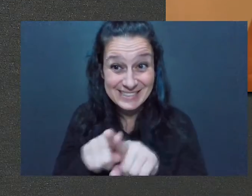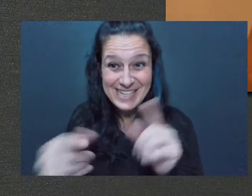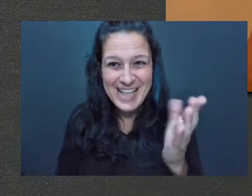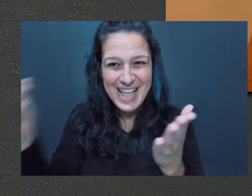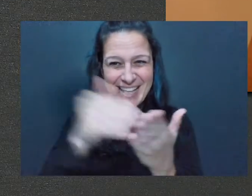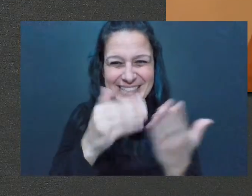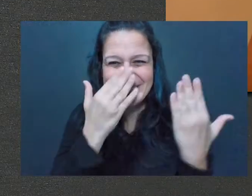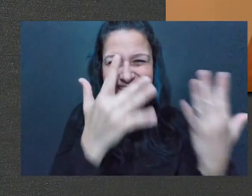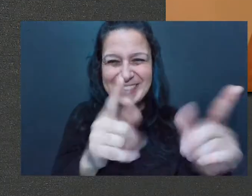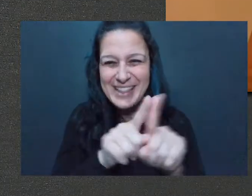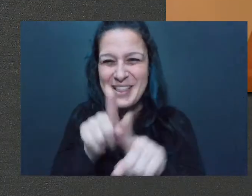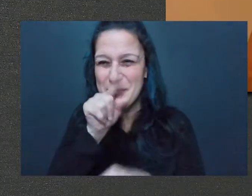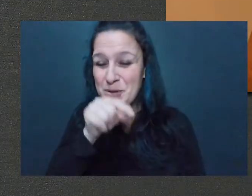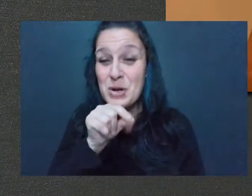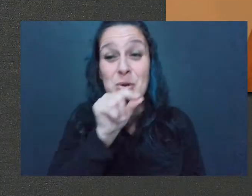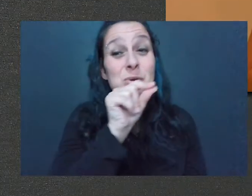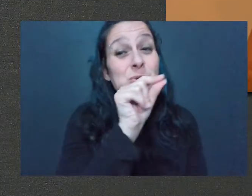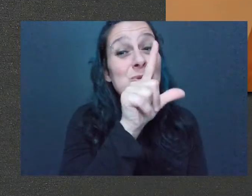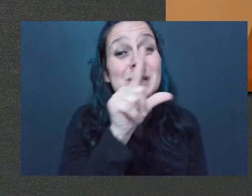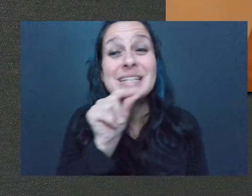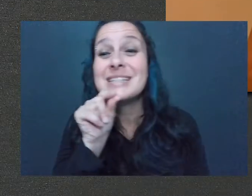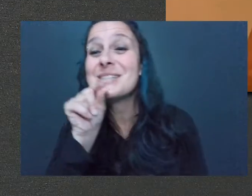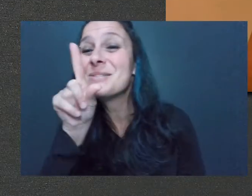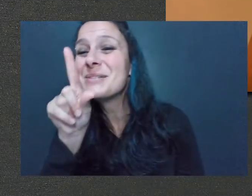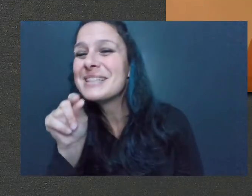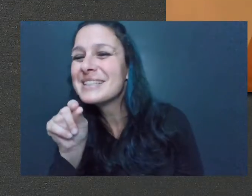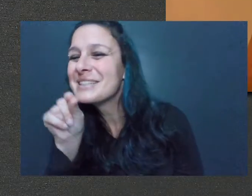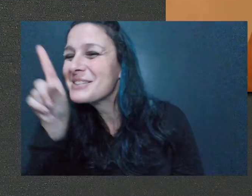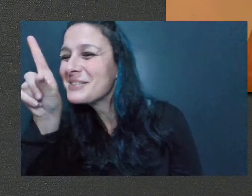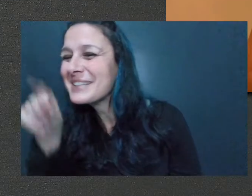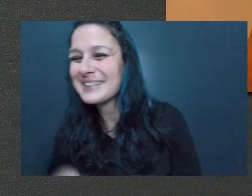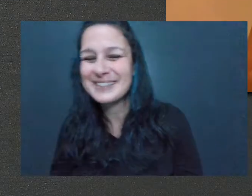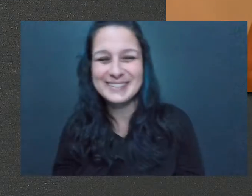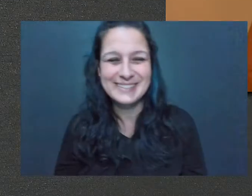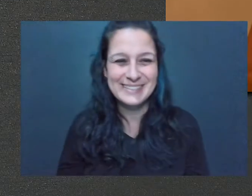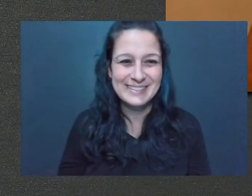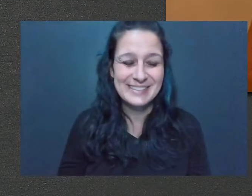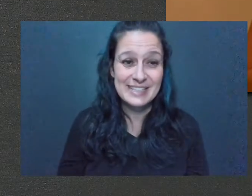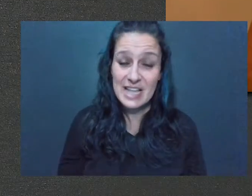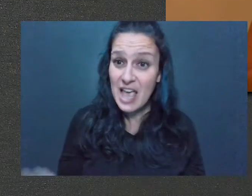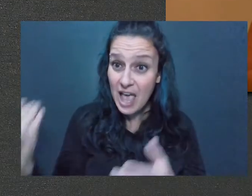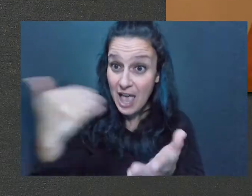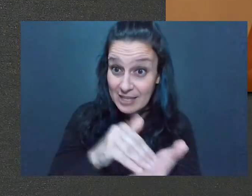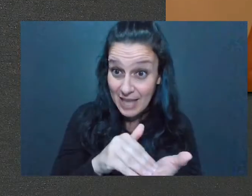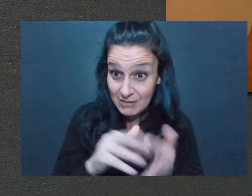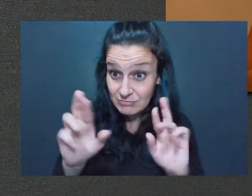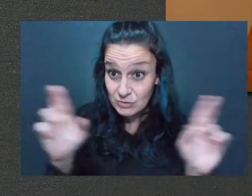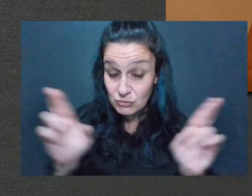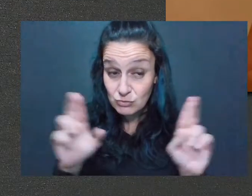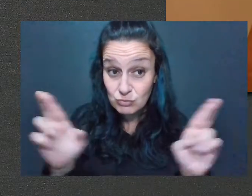Sing a song like a bird Tweet, tweet, tweet Let's do it again.